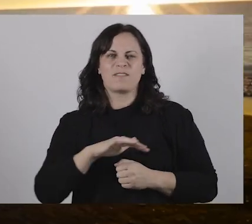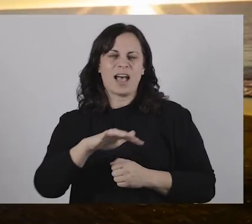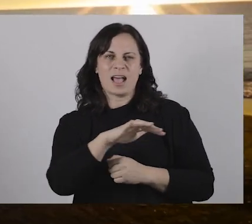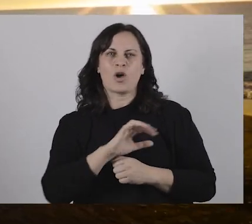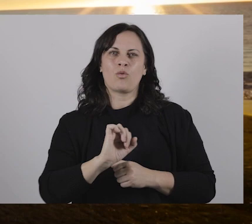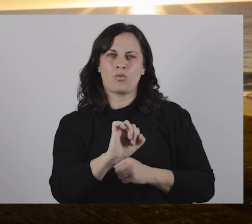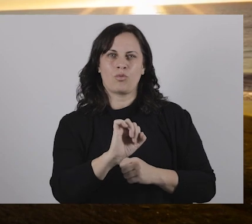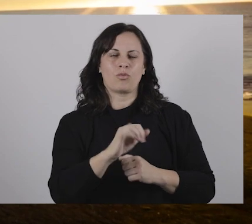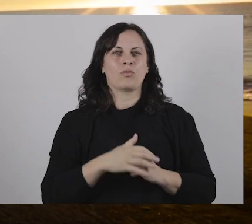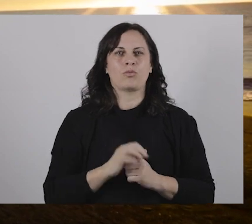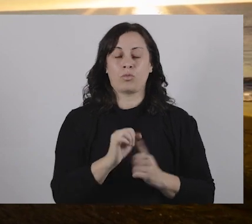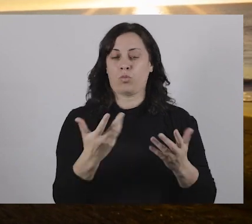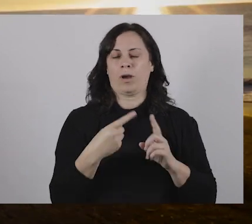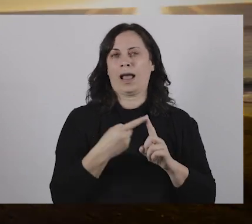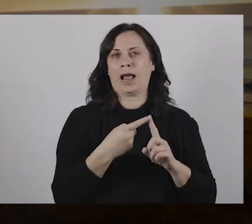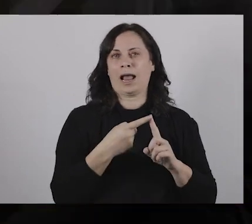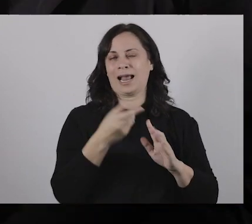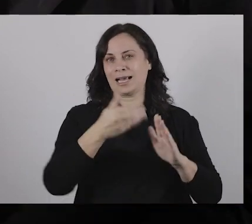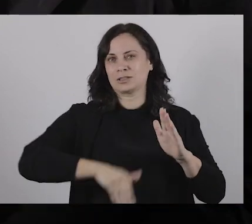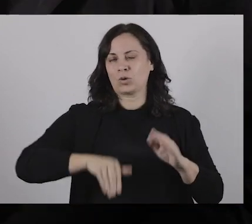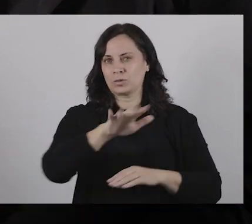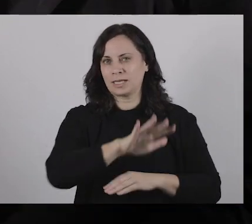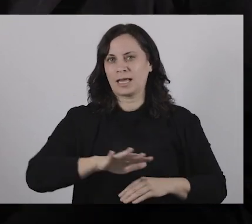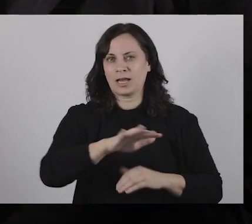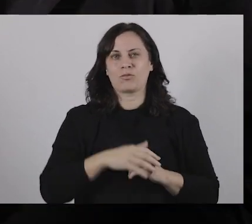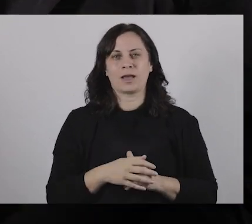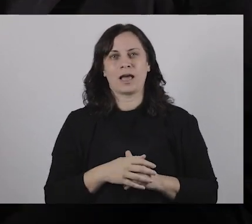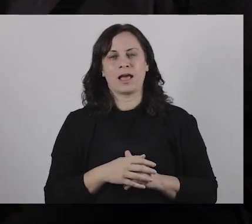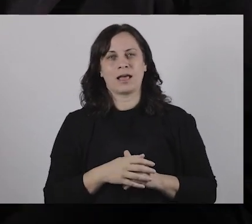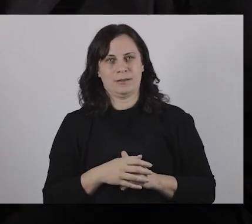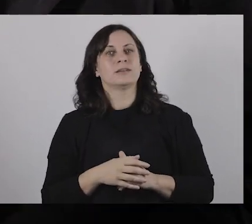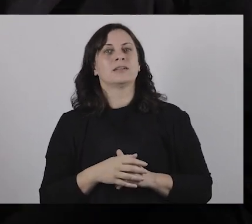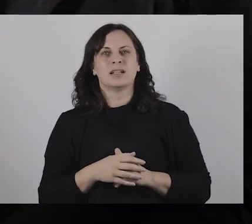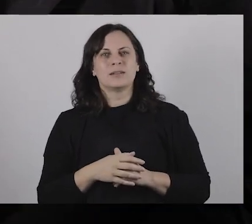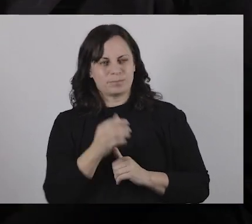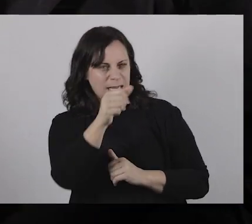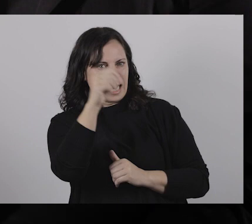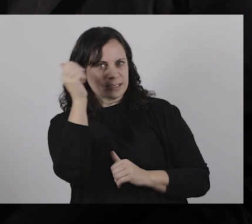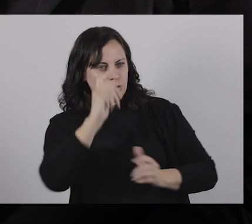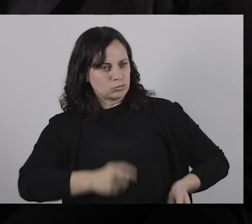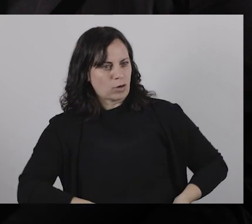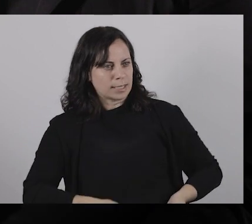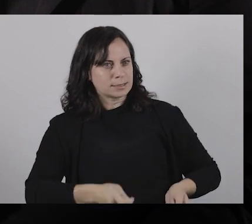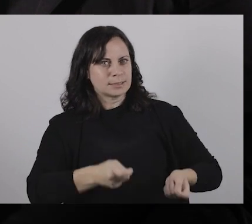It was there that he was raised by experts...